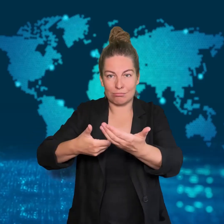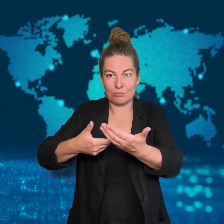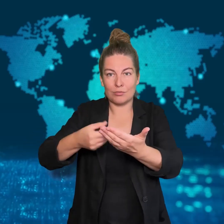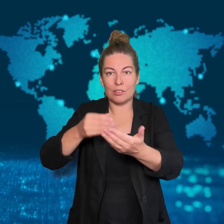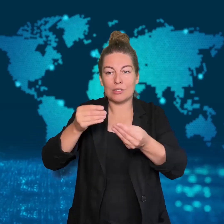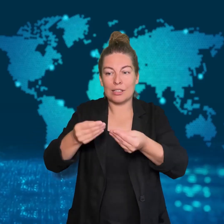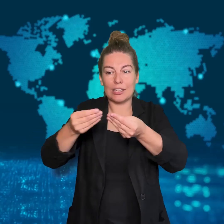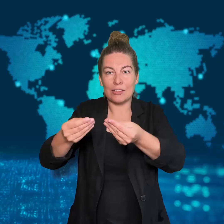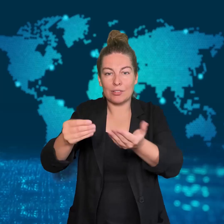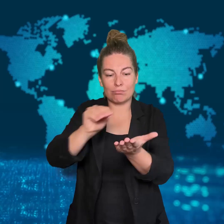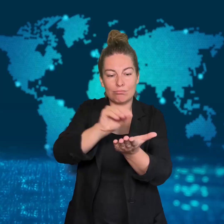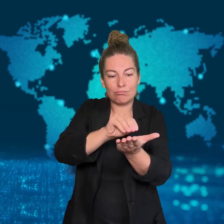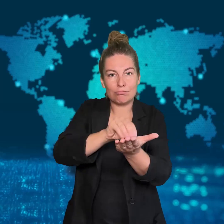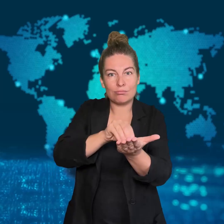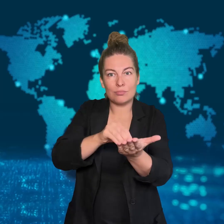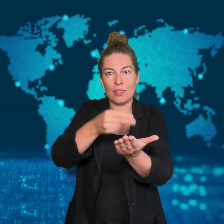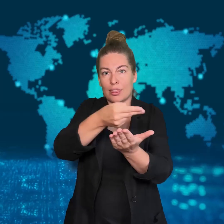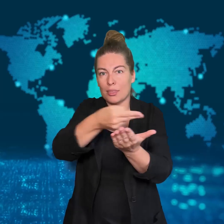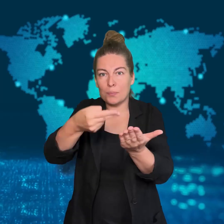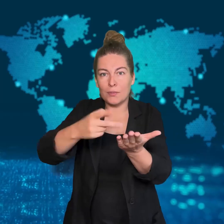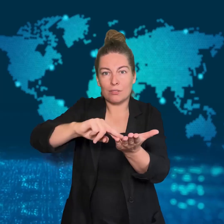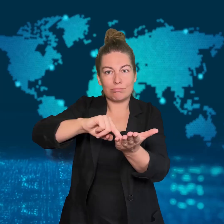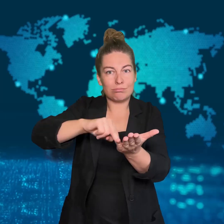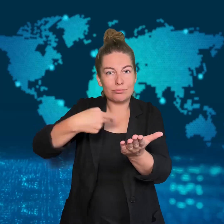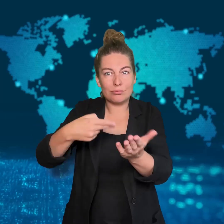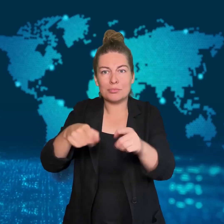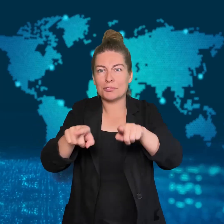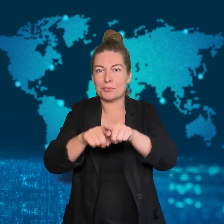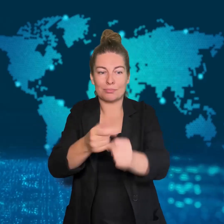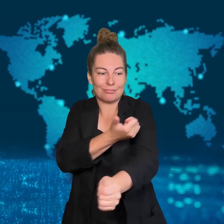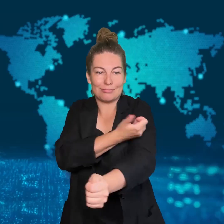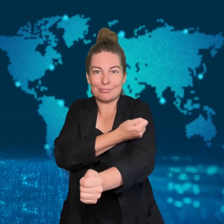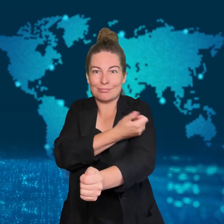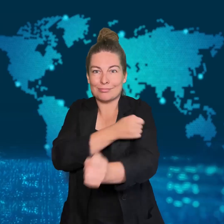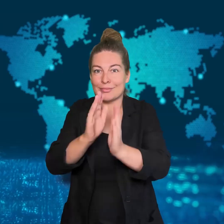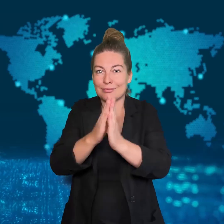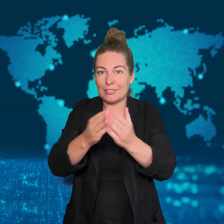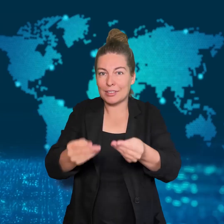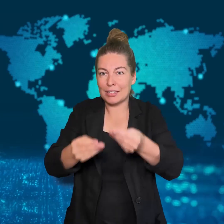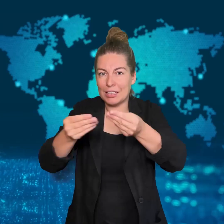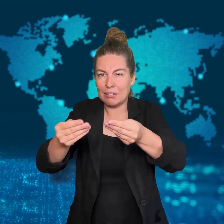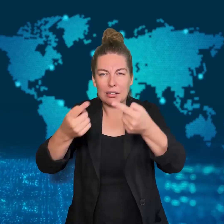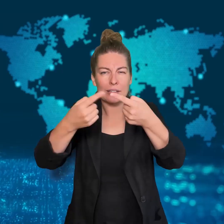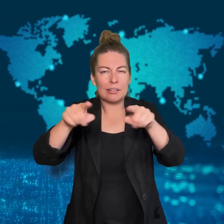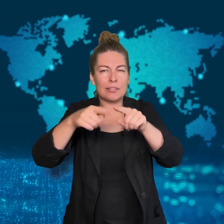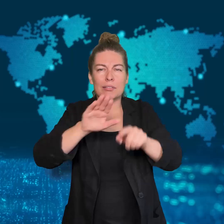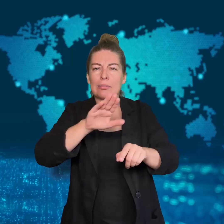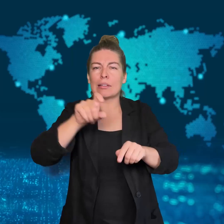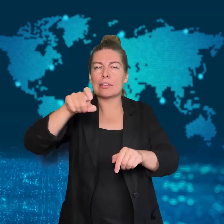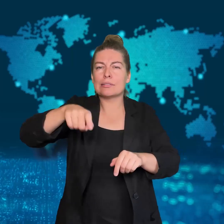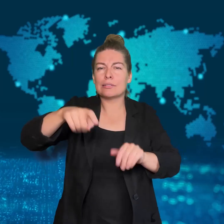According to his allegations, after the birth certificate was purchased,